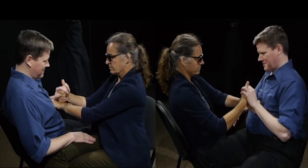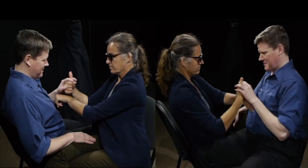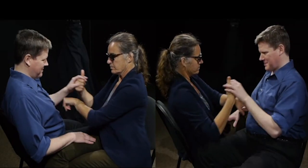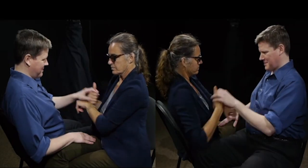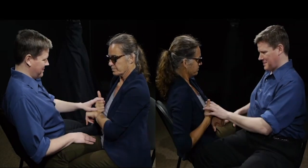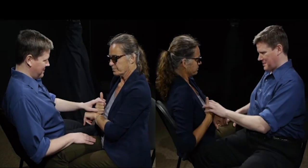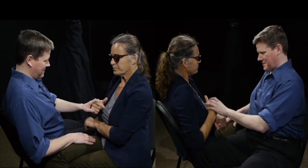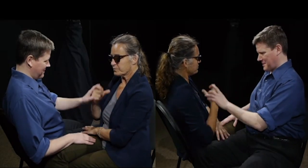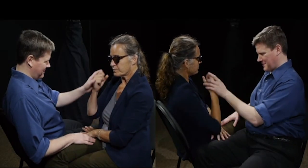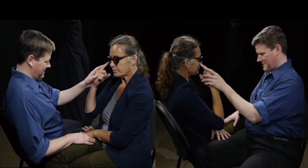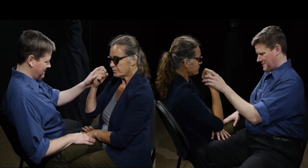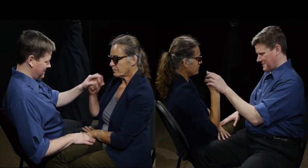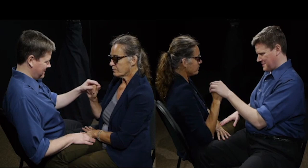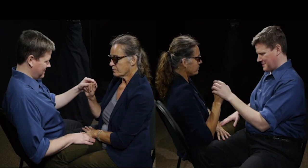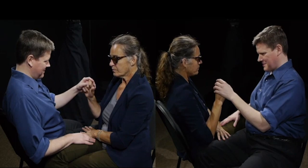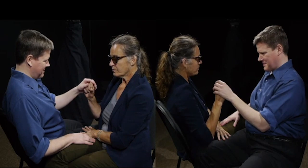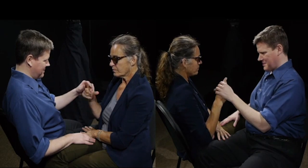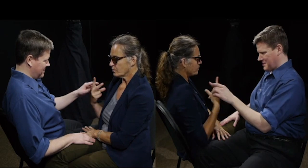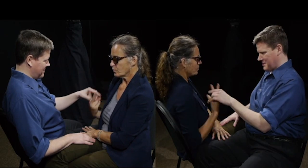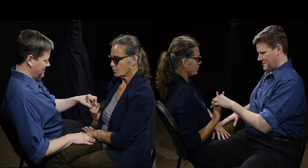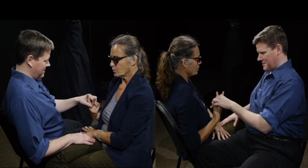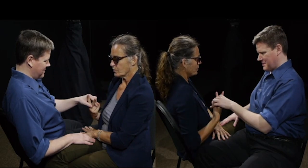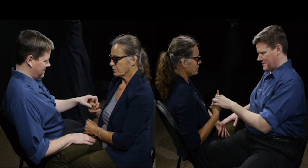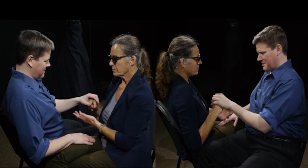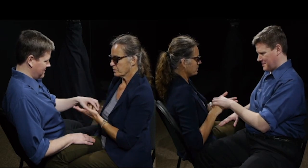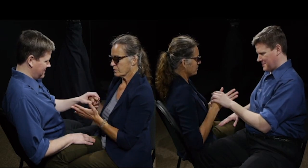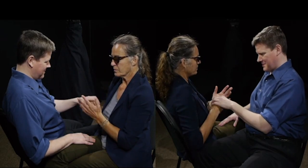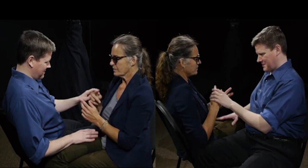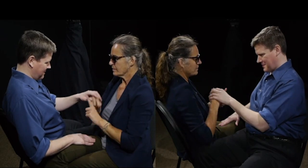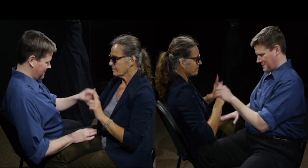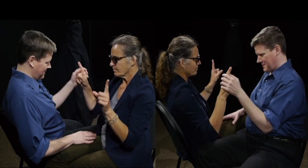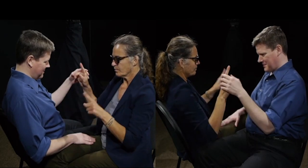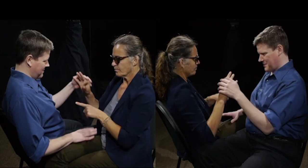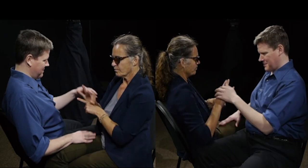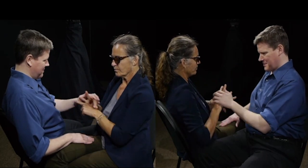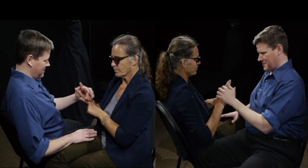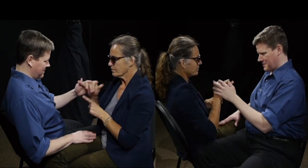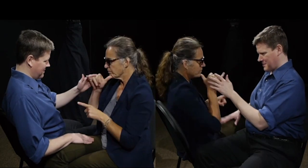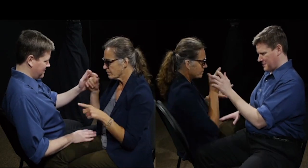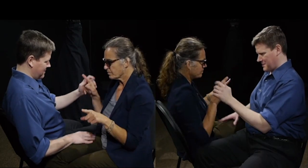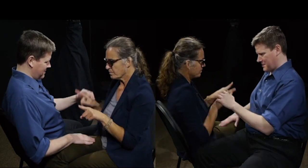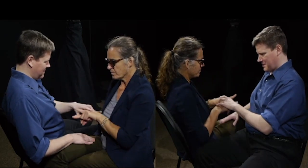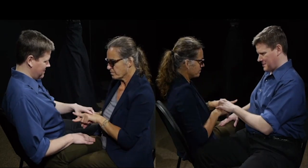and are clearly established in the system. ASL has two hands, not four, and the functions of the two hands are different.